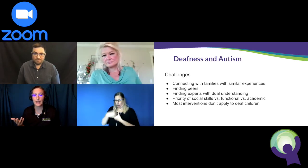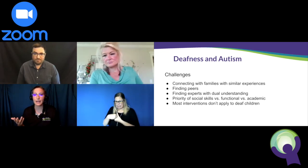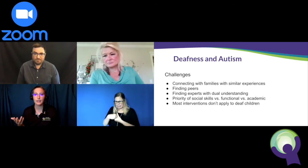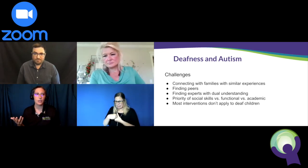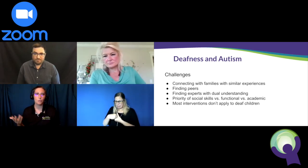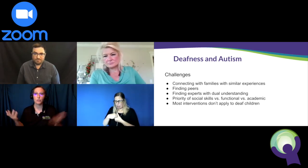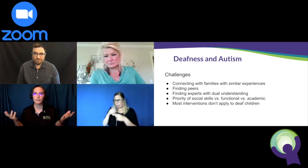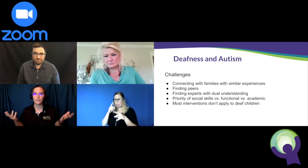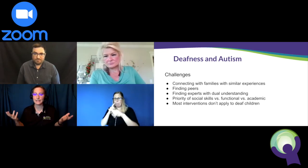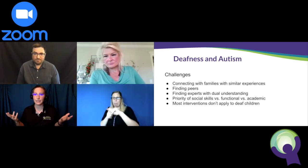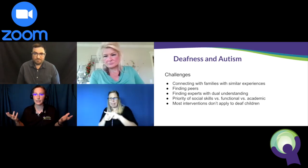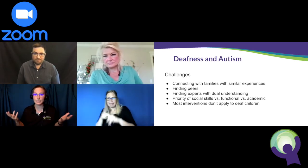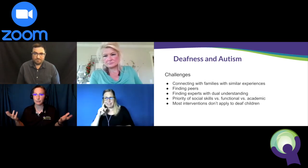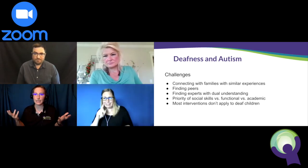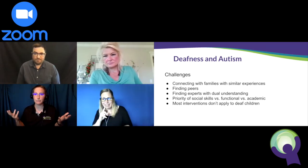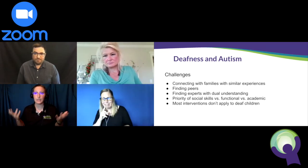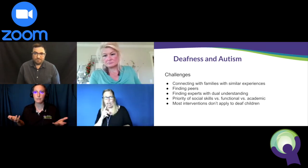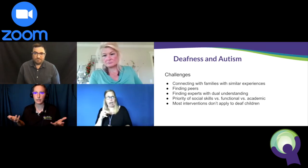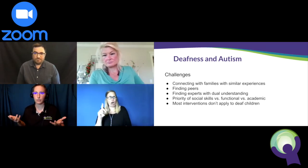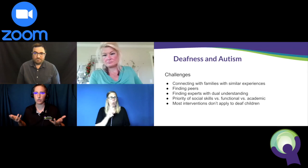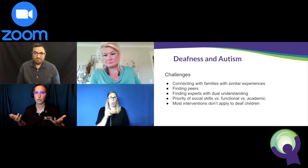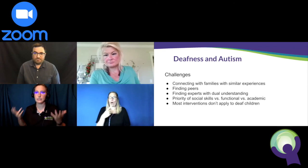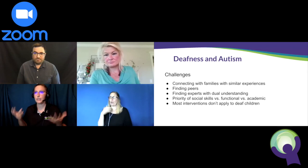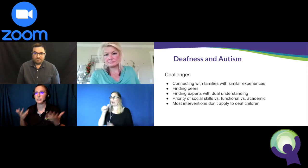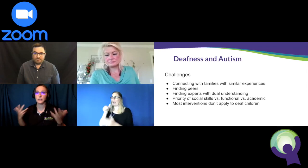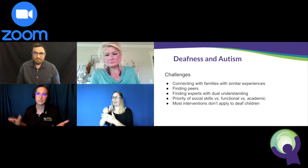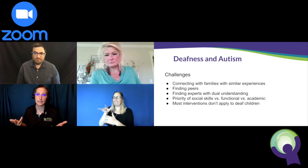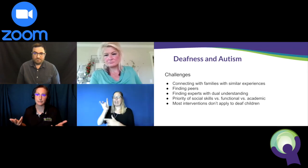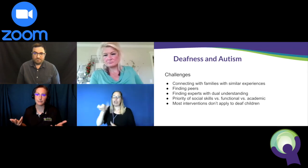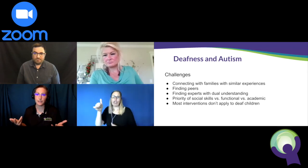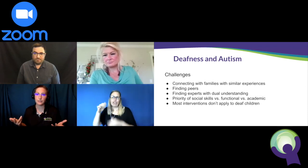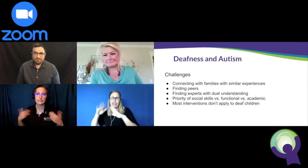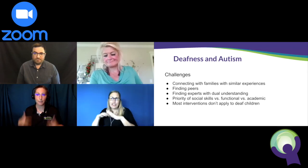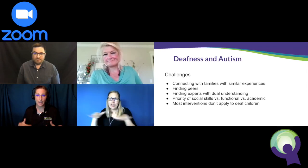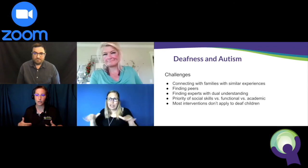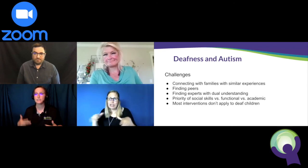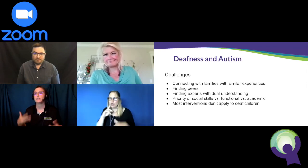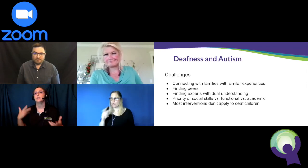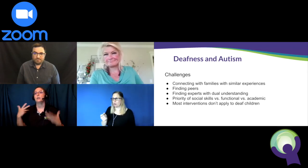Where do I find somebody else that we can play with or somebody else who understands my feelings as a parent?